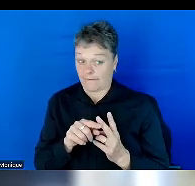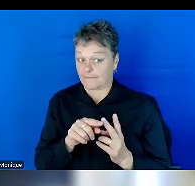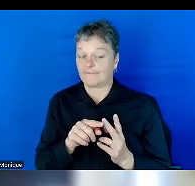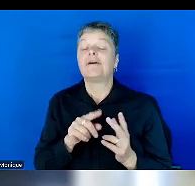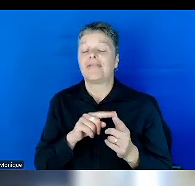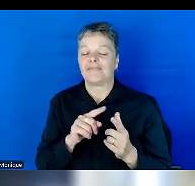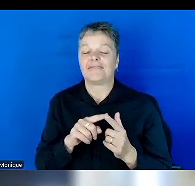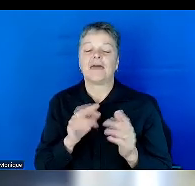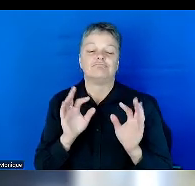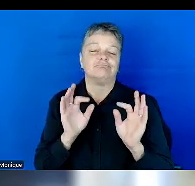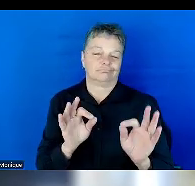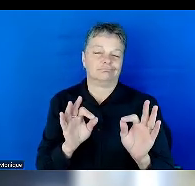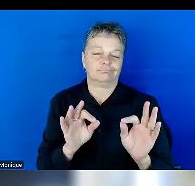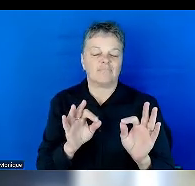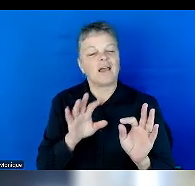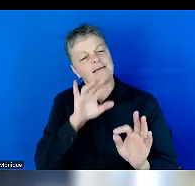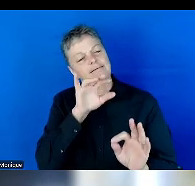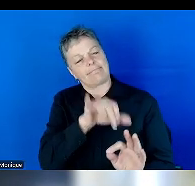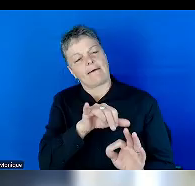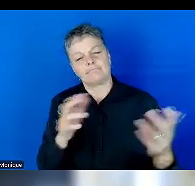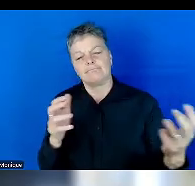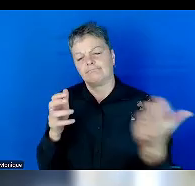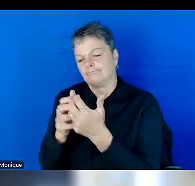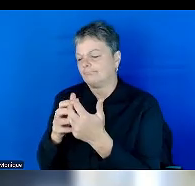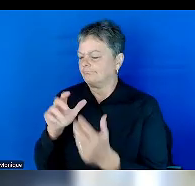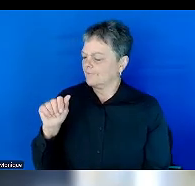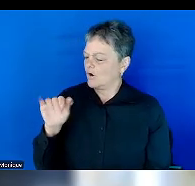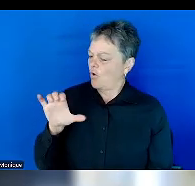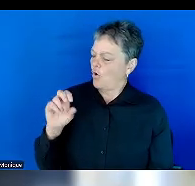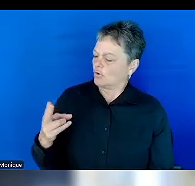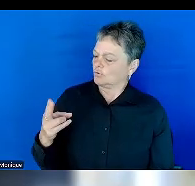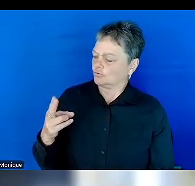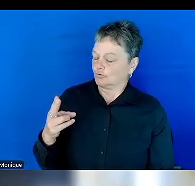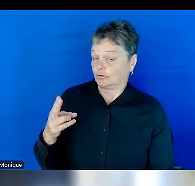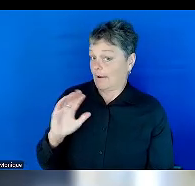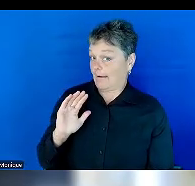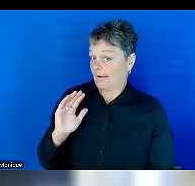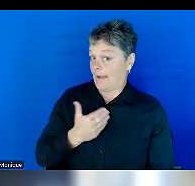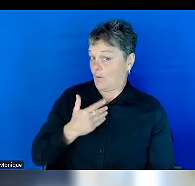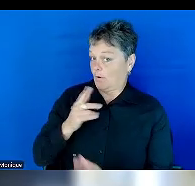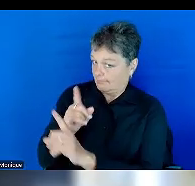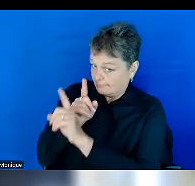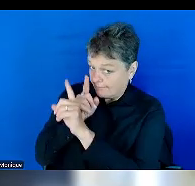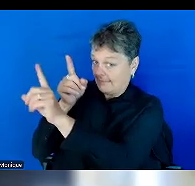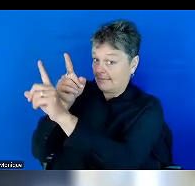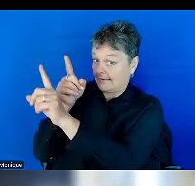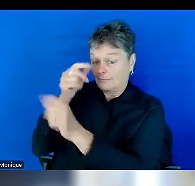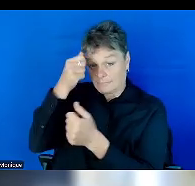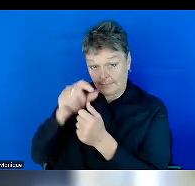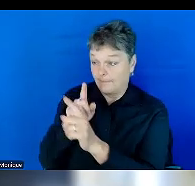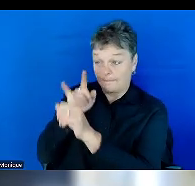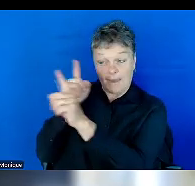that ARCH has of really advancing the rights of persons with disabilities across the province.